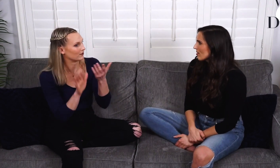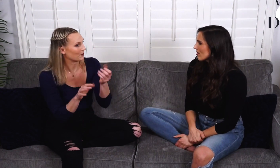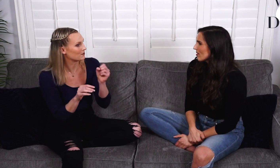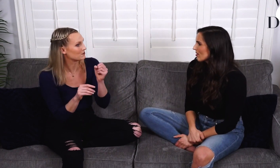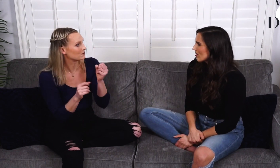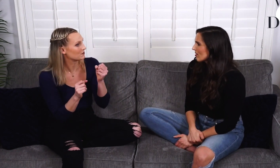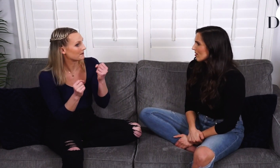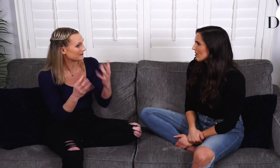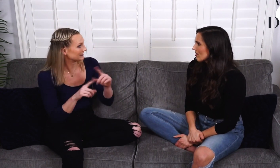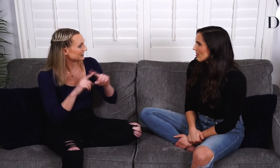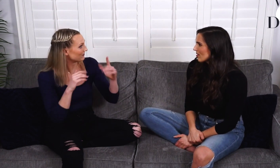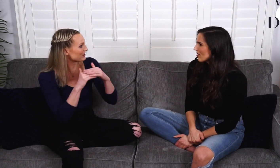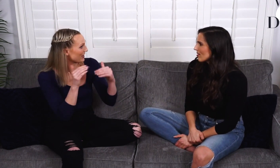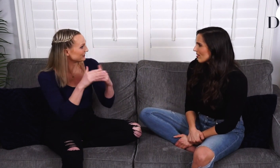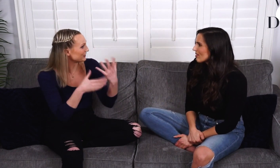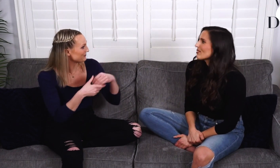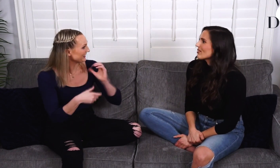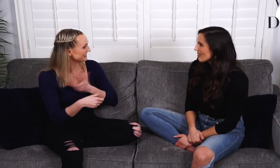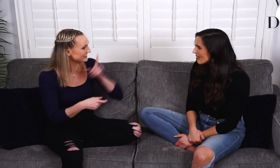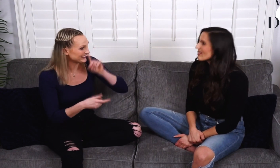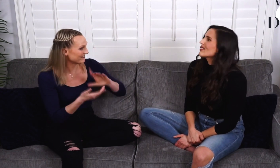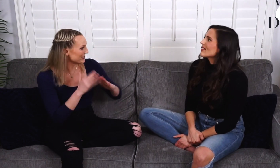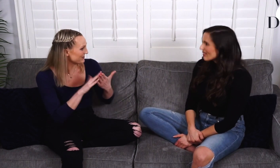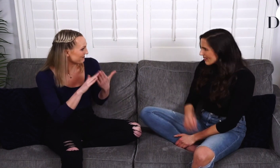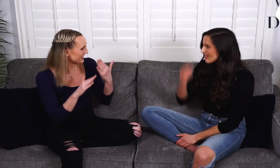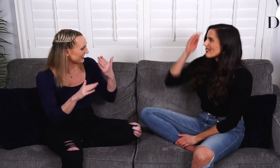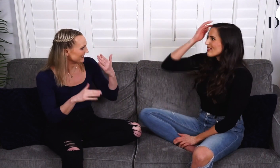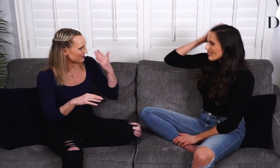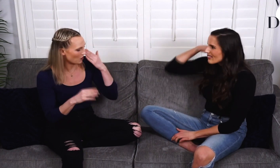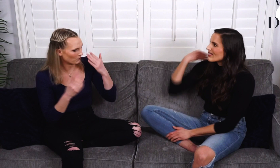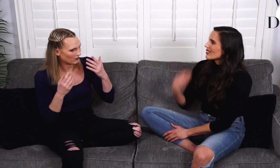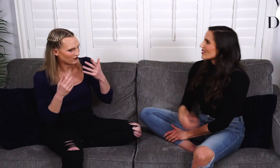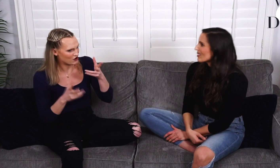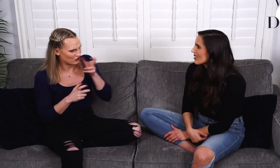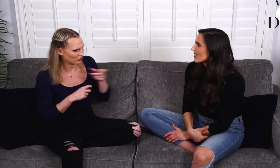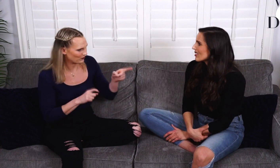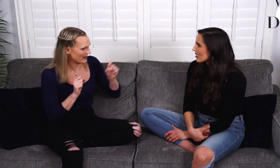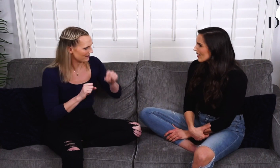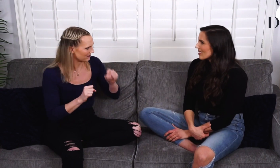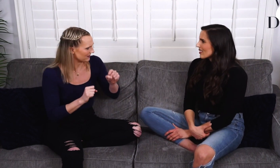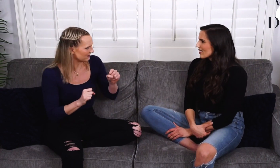that there are so many different layers within our Deaf community, you know, hearing you be